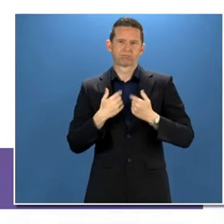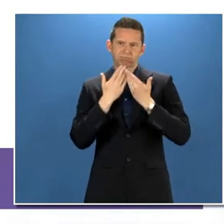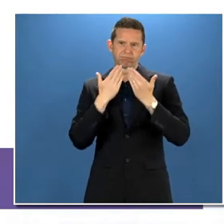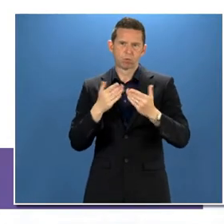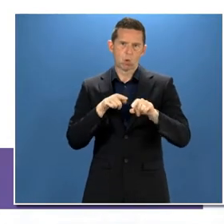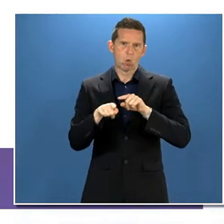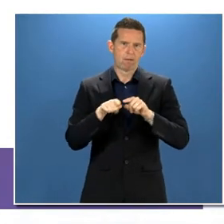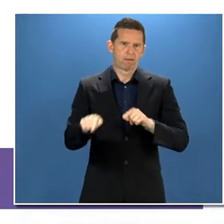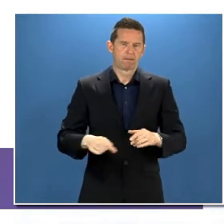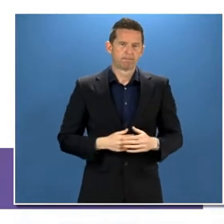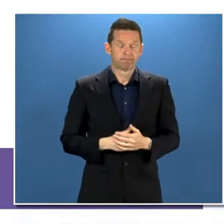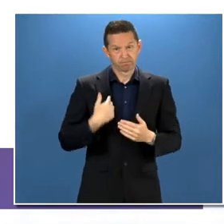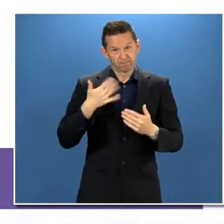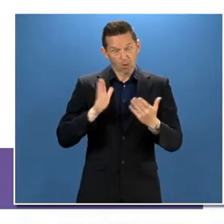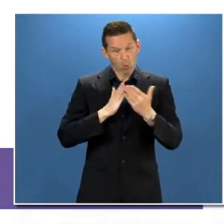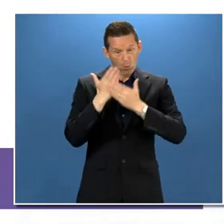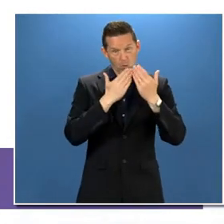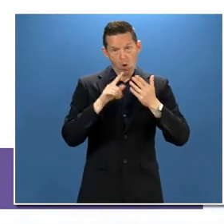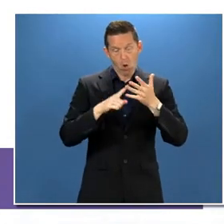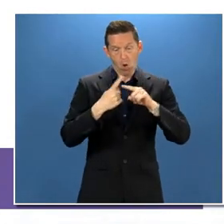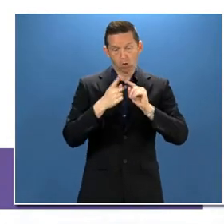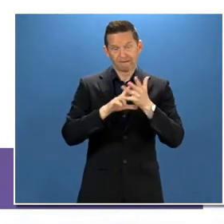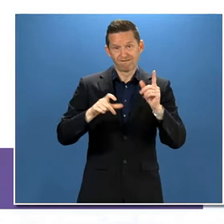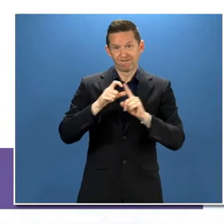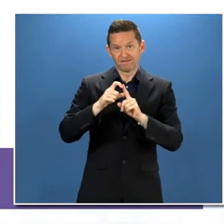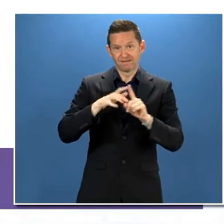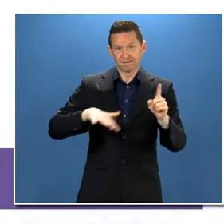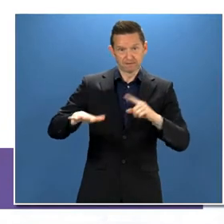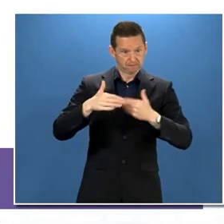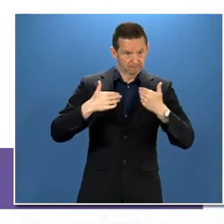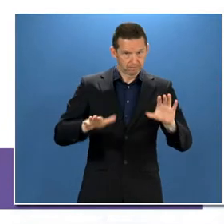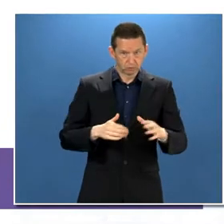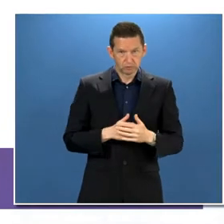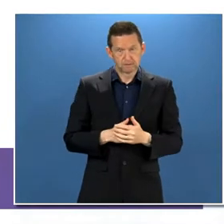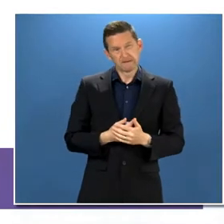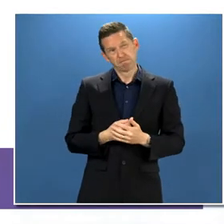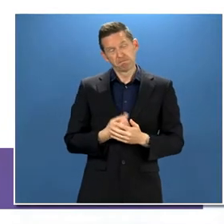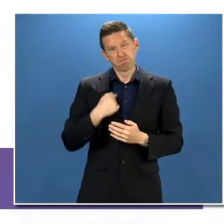I got through my studies in Oxford, but when I compare my circumstances to some